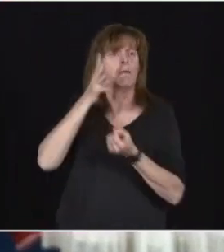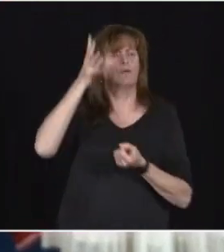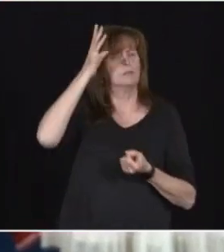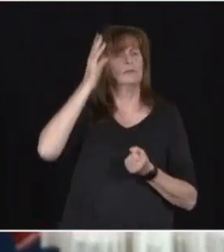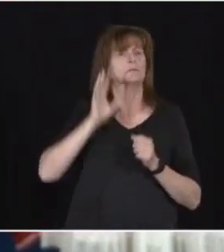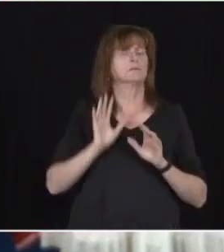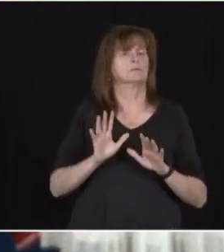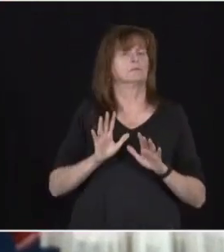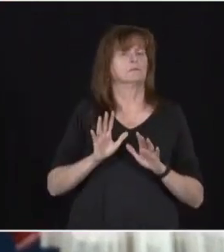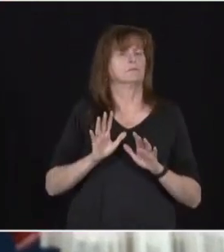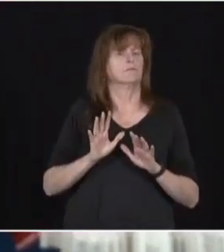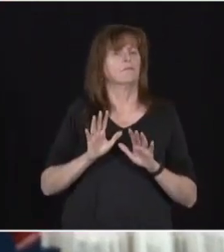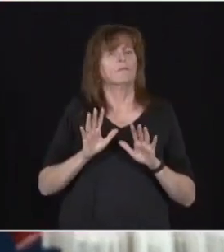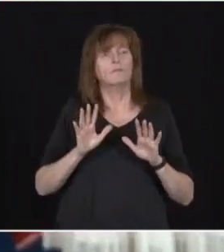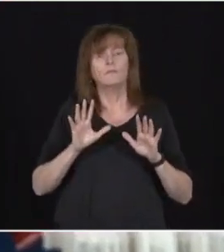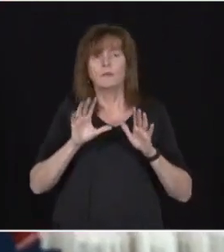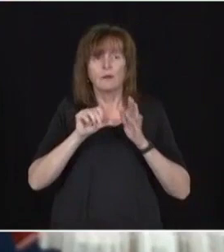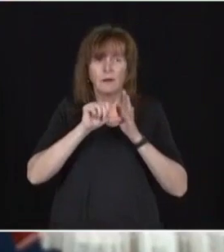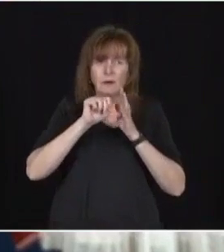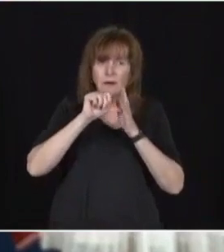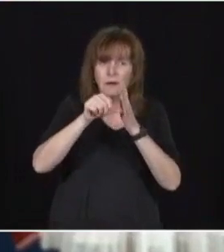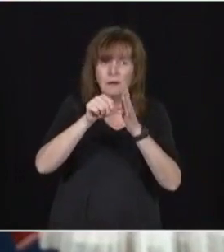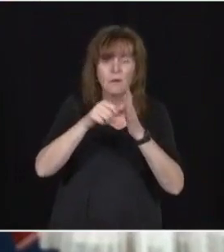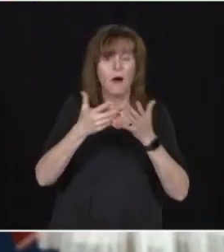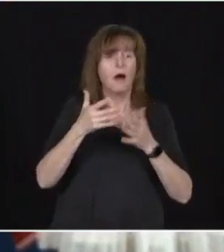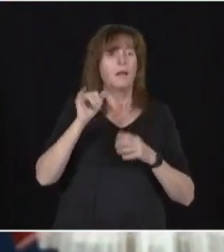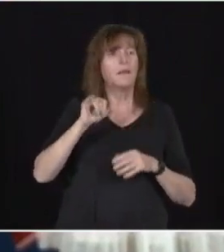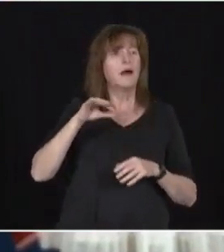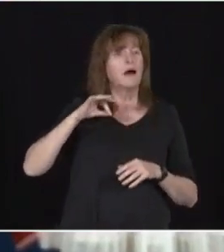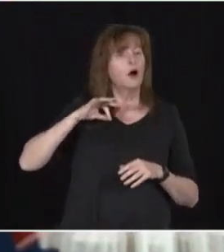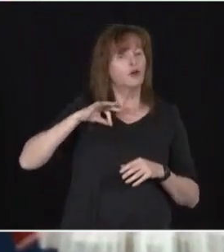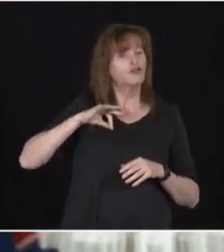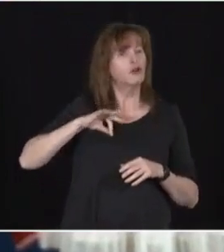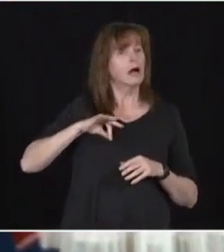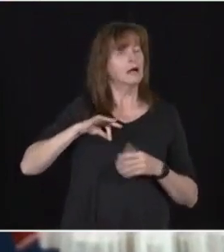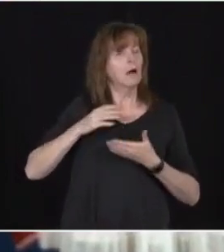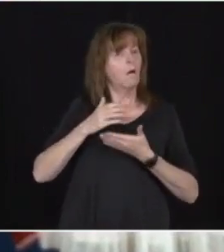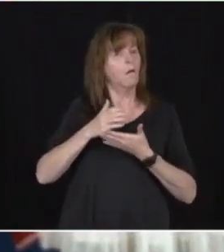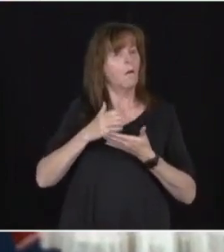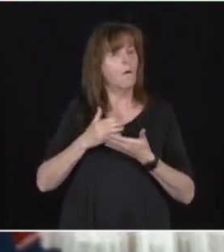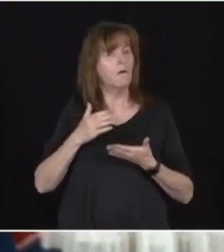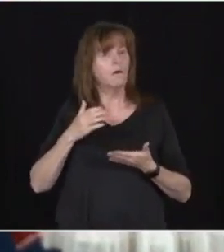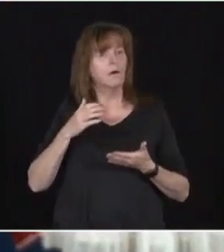With respect to the type of programming we are offering, the emphasis will be on credit recovery and credit accumulation